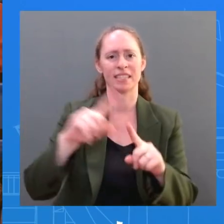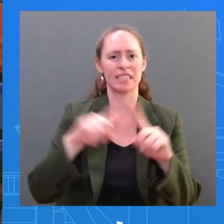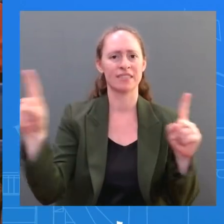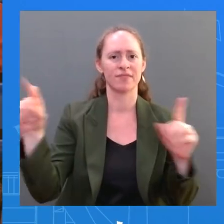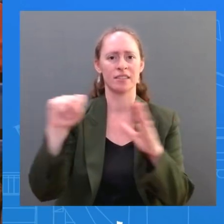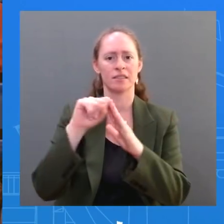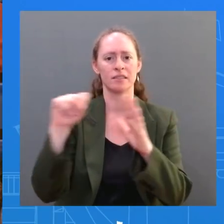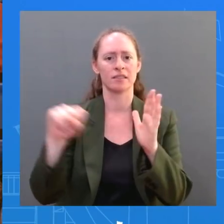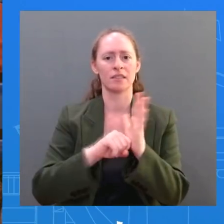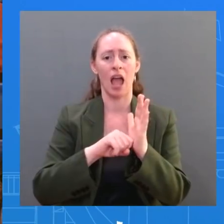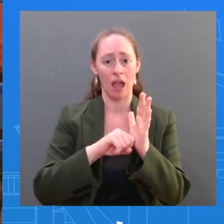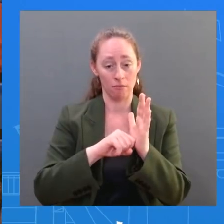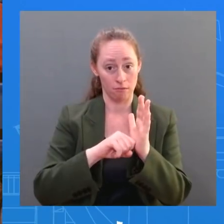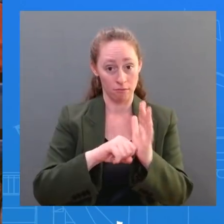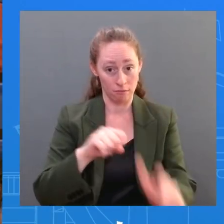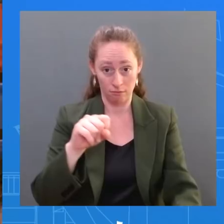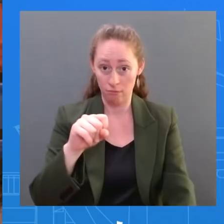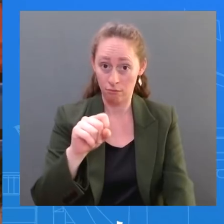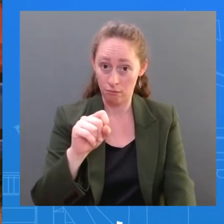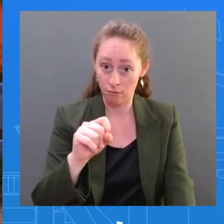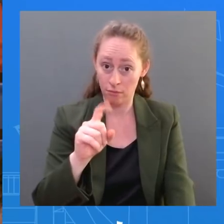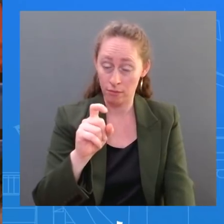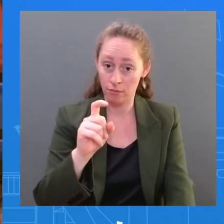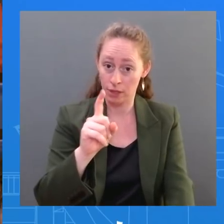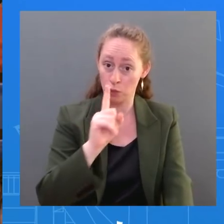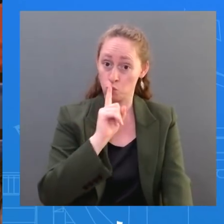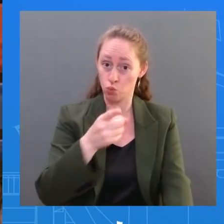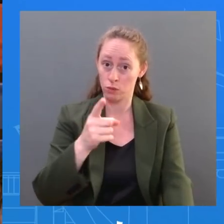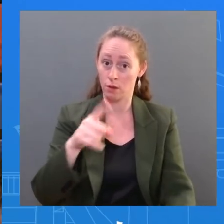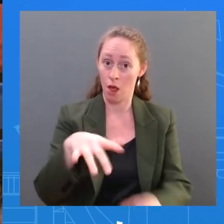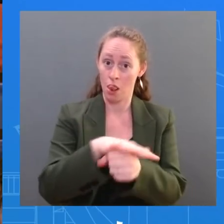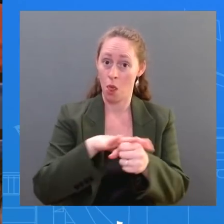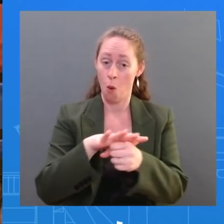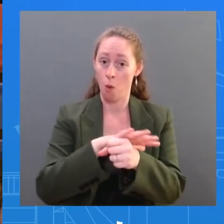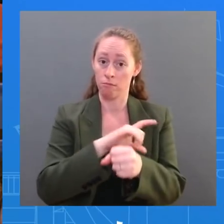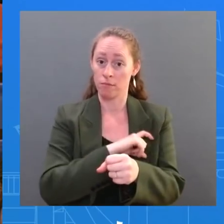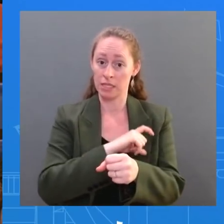And has the President directed the DOJ to do everything